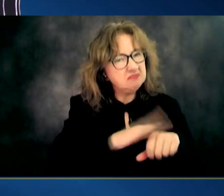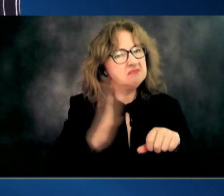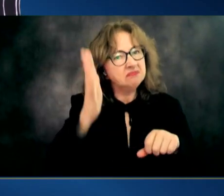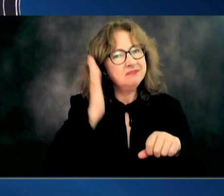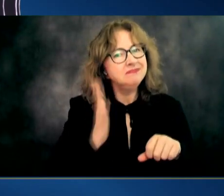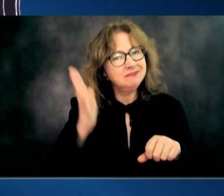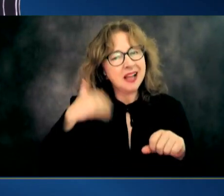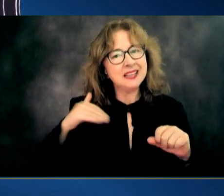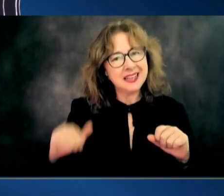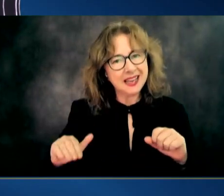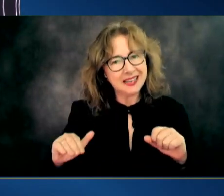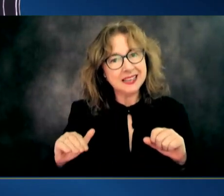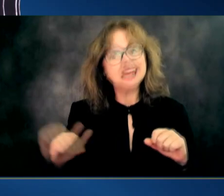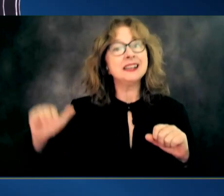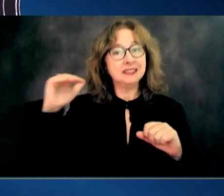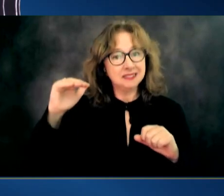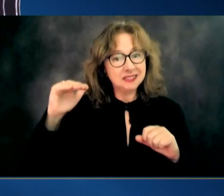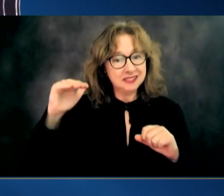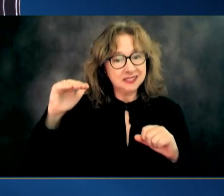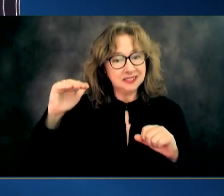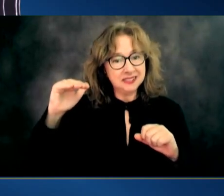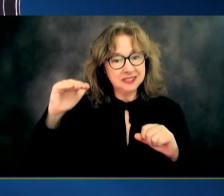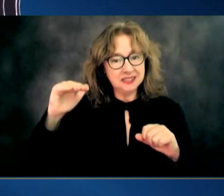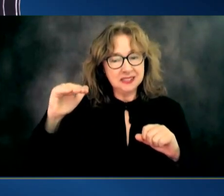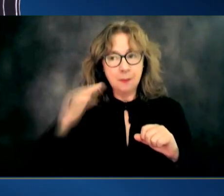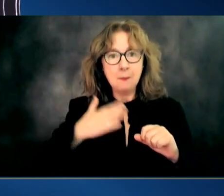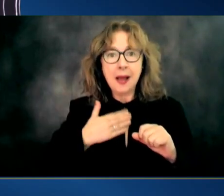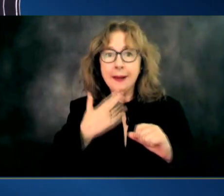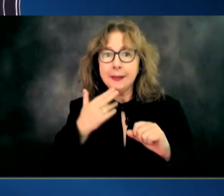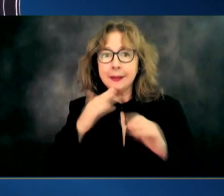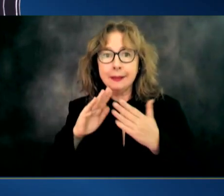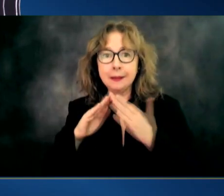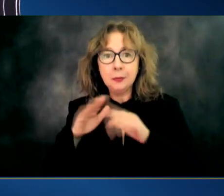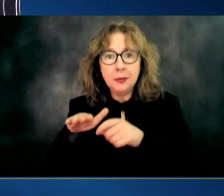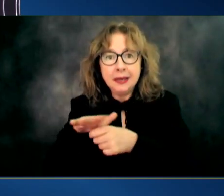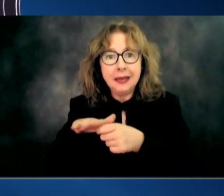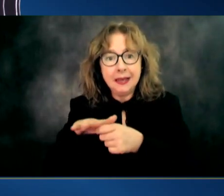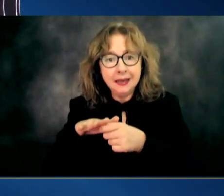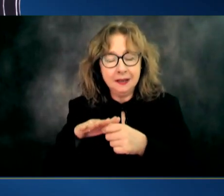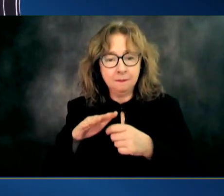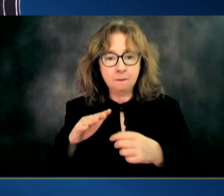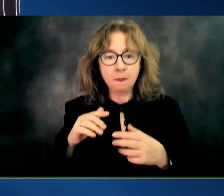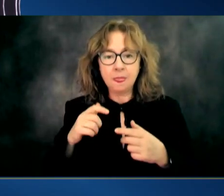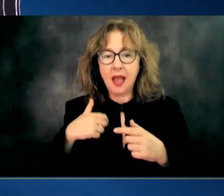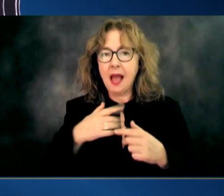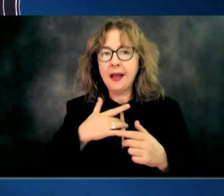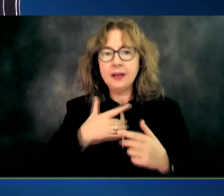to adult care in my little community, that I would keep like a little notebook